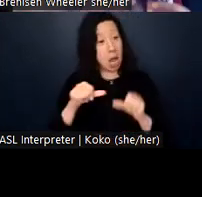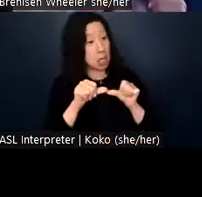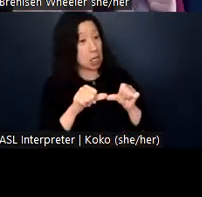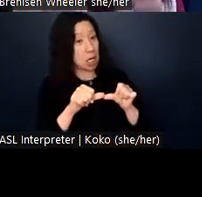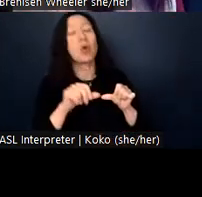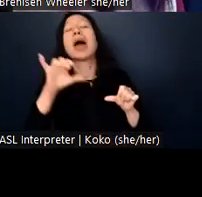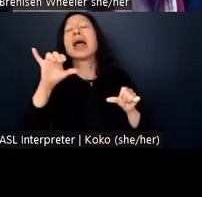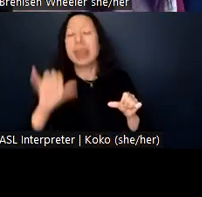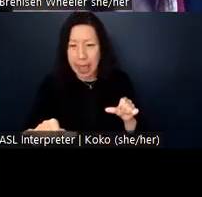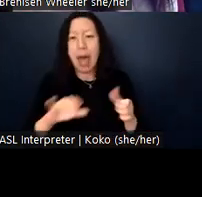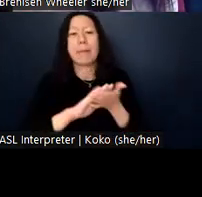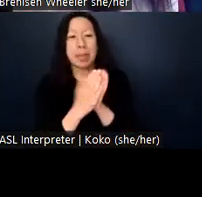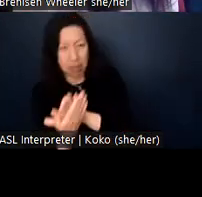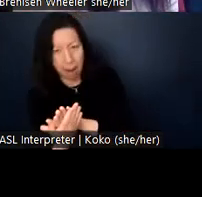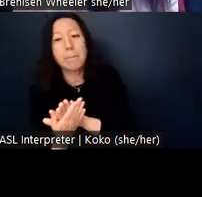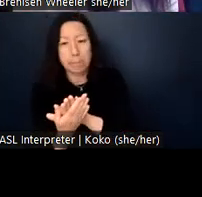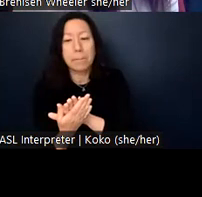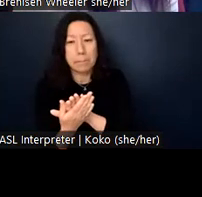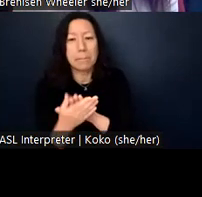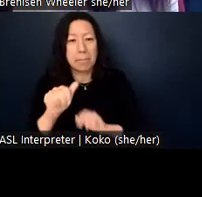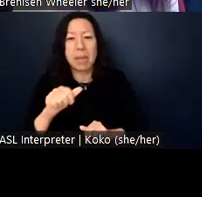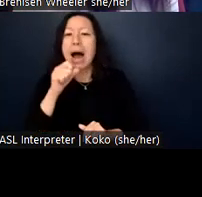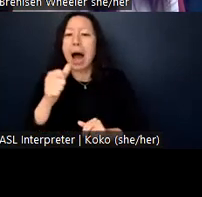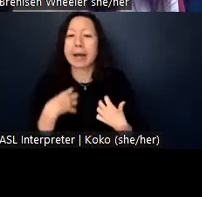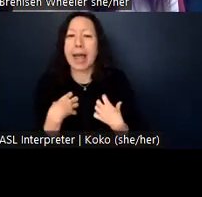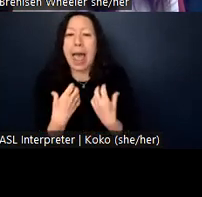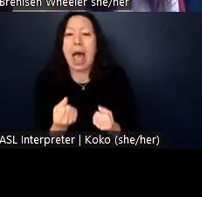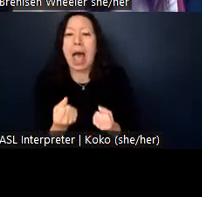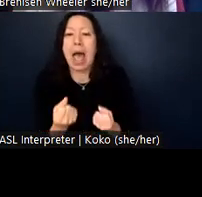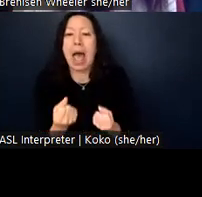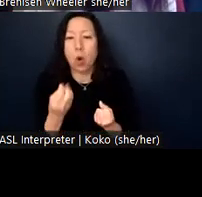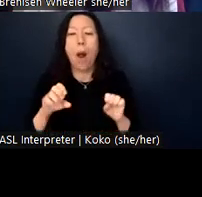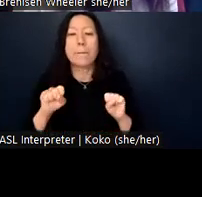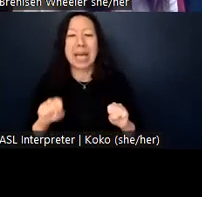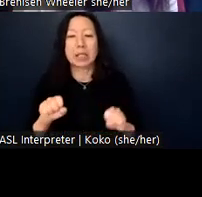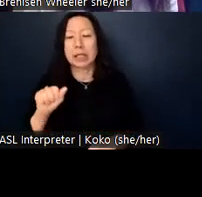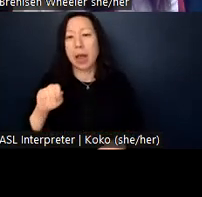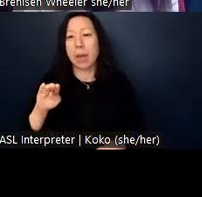that territory of unhealthy situation as well I won't go through the other 2 for time reasons.